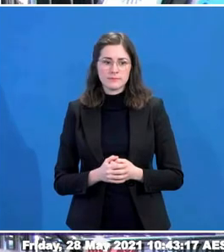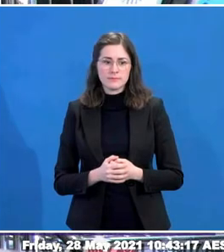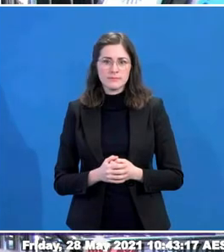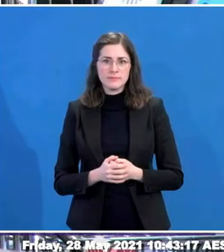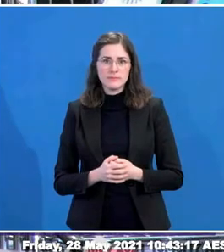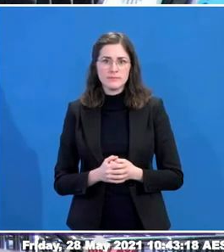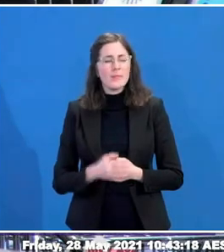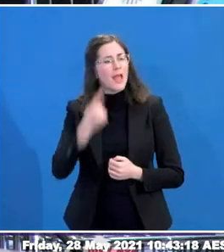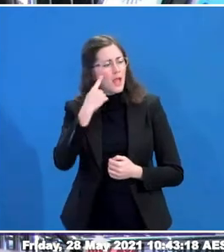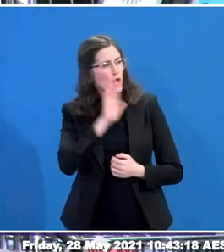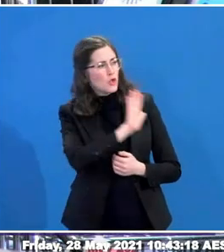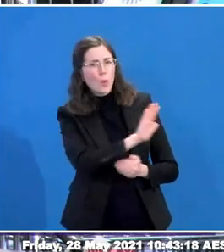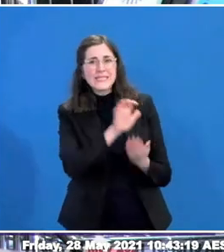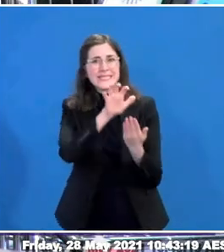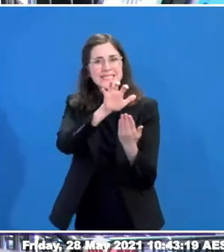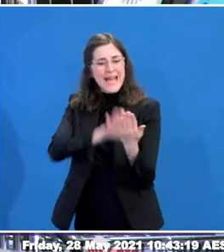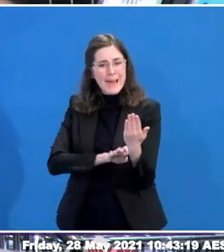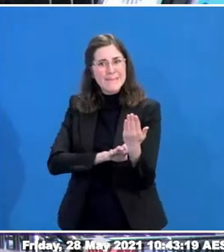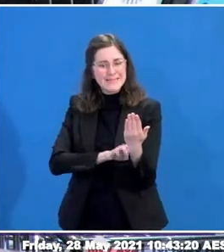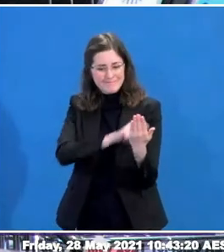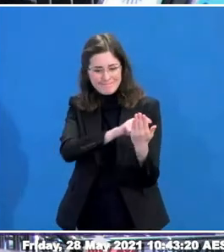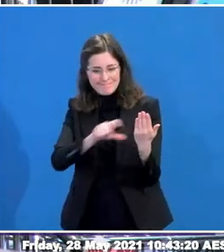earlier. It starts at paragraph 219.